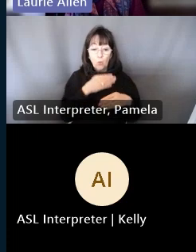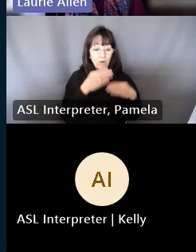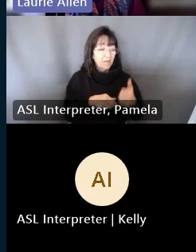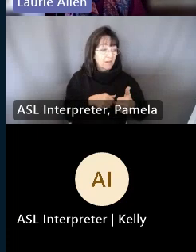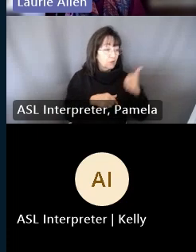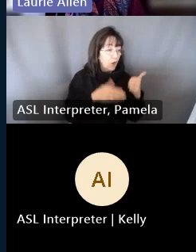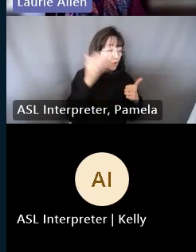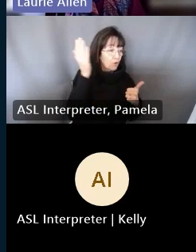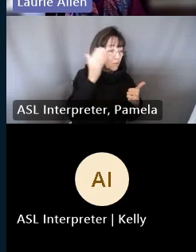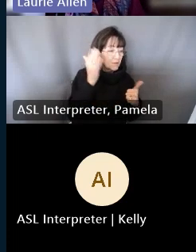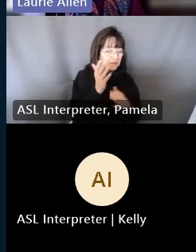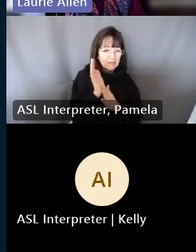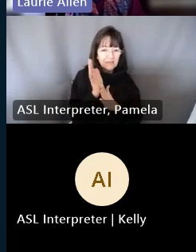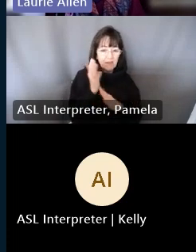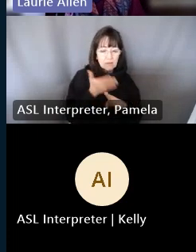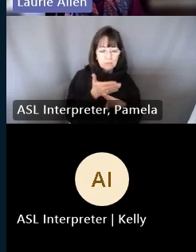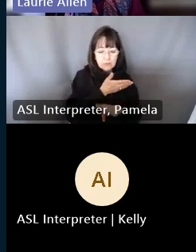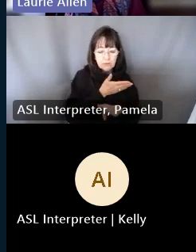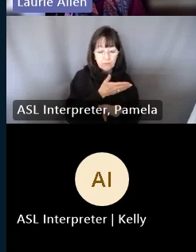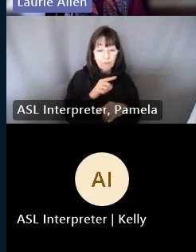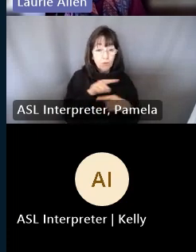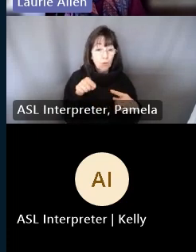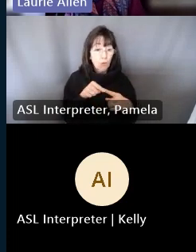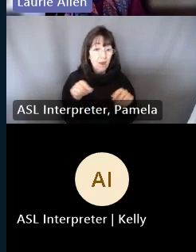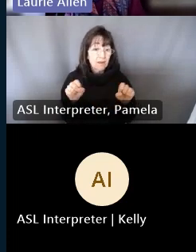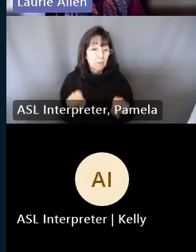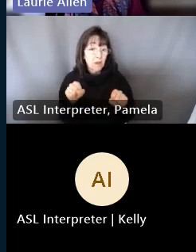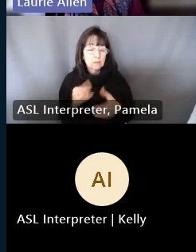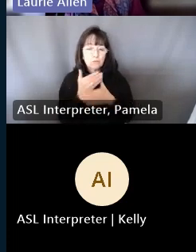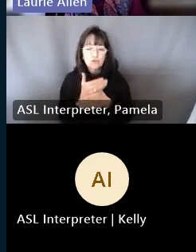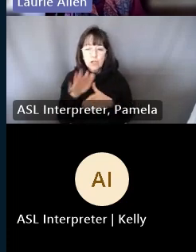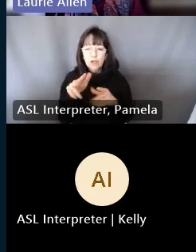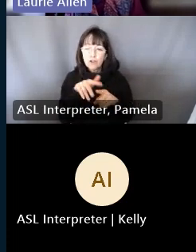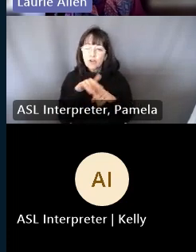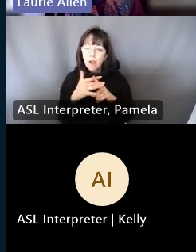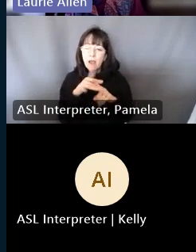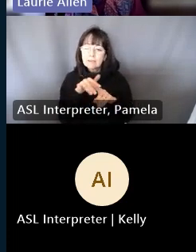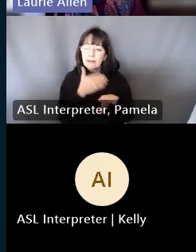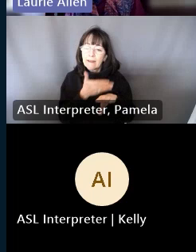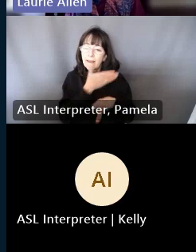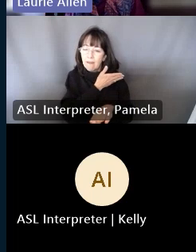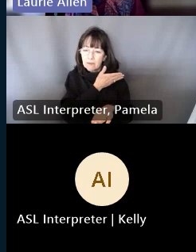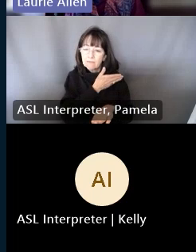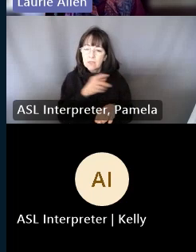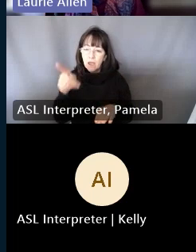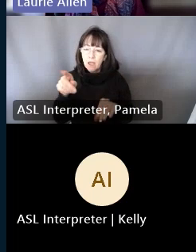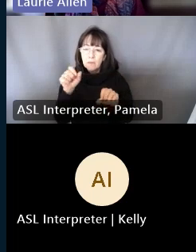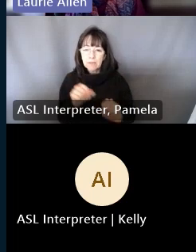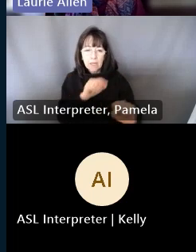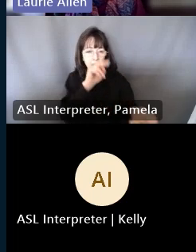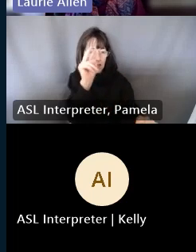But when possible, share out your content ahead so that people have an opportunity to digest that before you're flipping through slides really quickly.